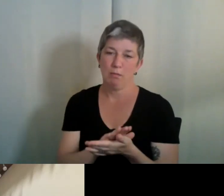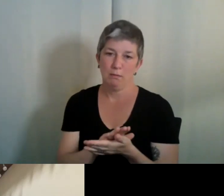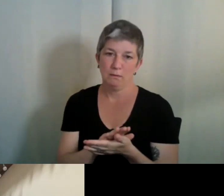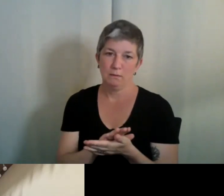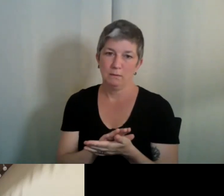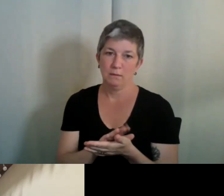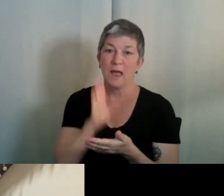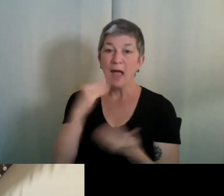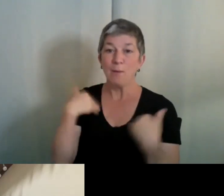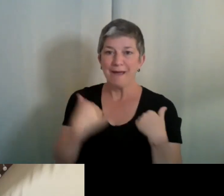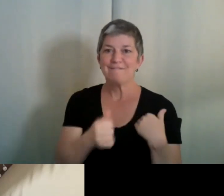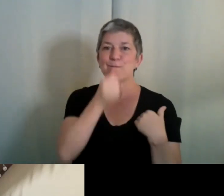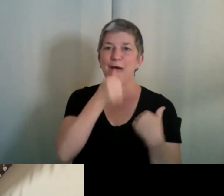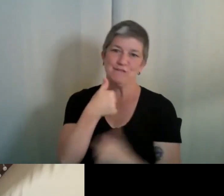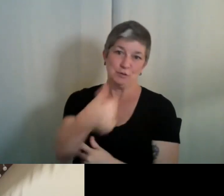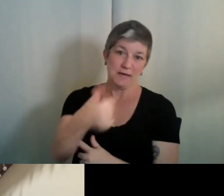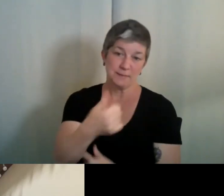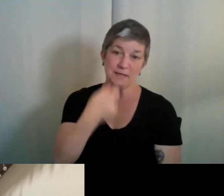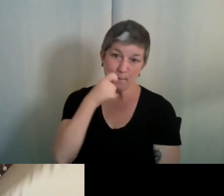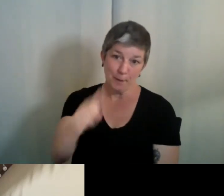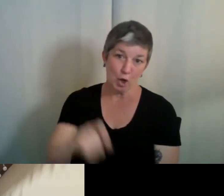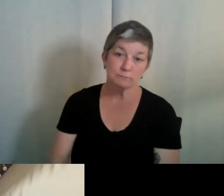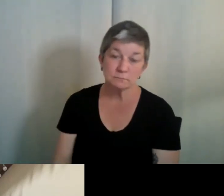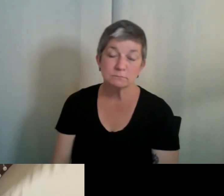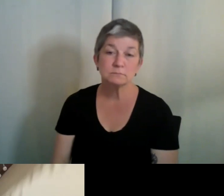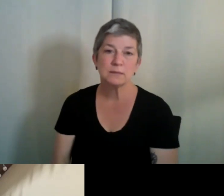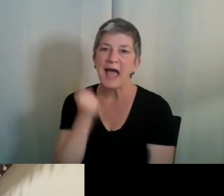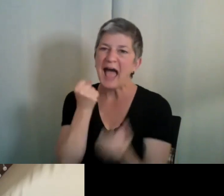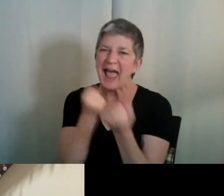transportation. So I advocated to the last minute, they wanted